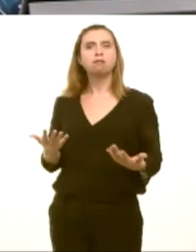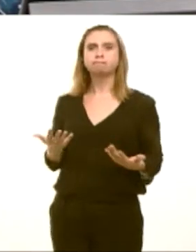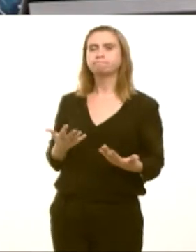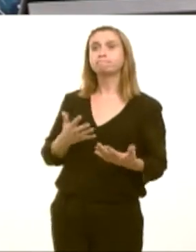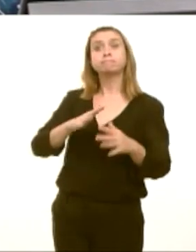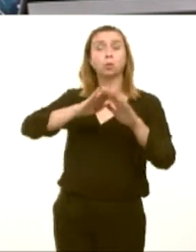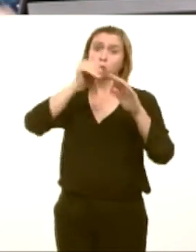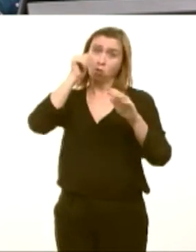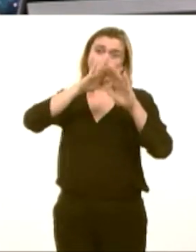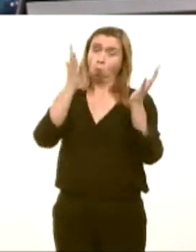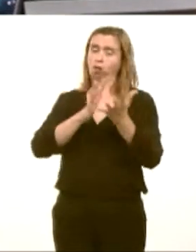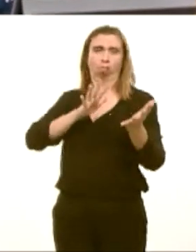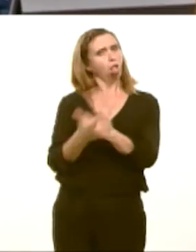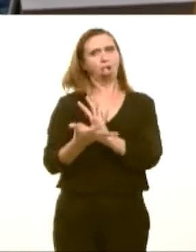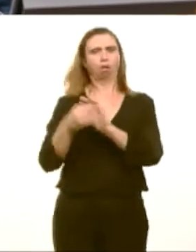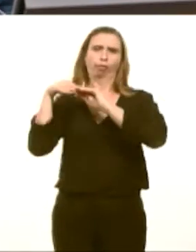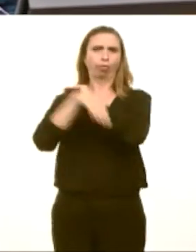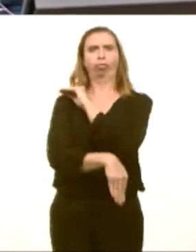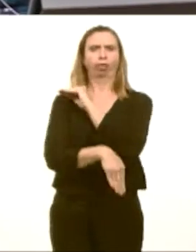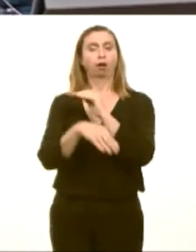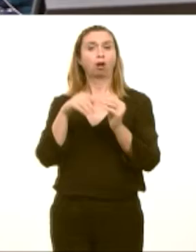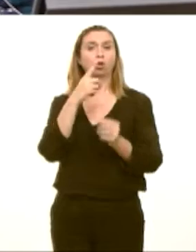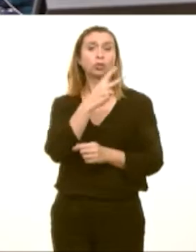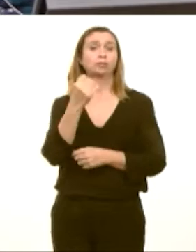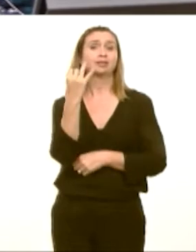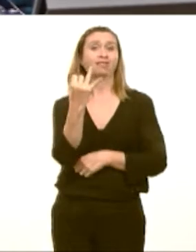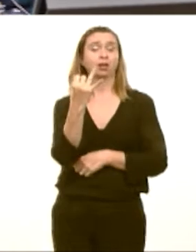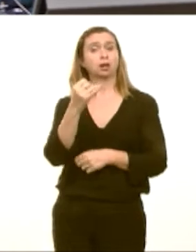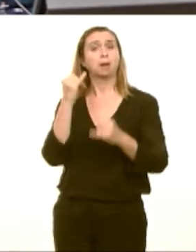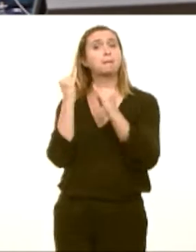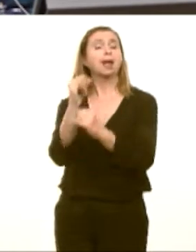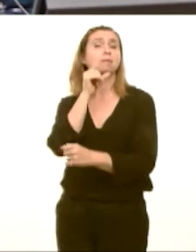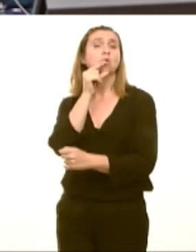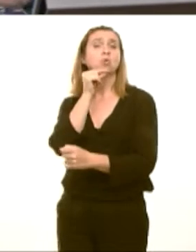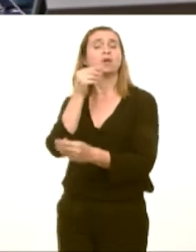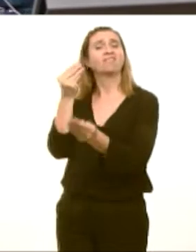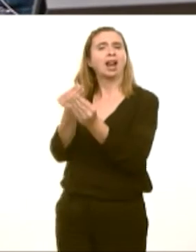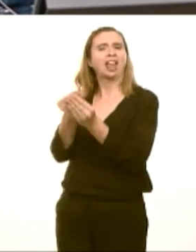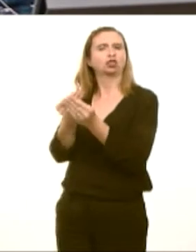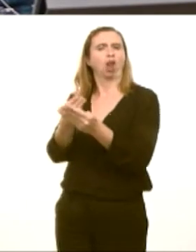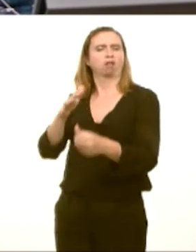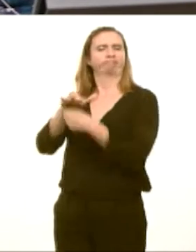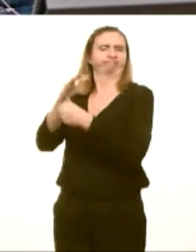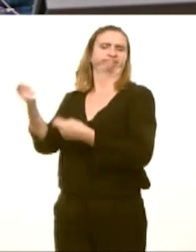world had to cope with beyond 2007 were caused by irresponsible financiers, and yet they